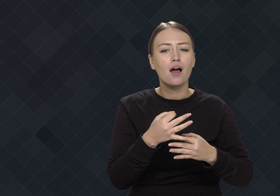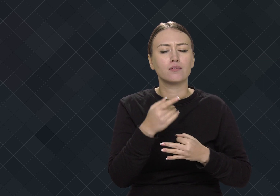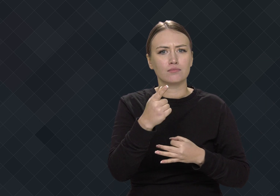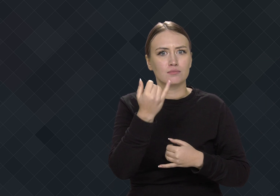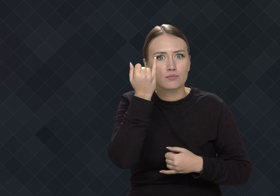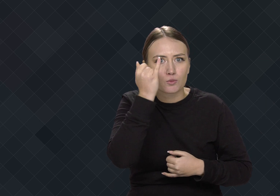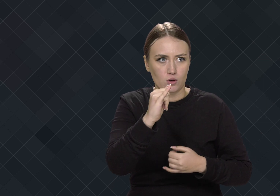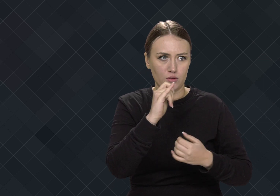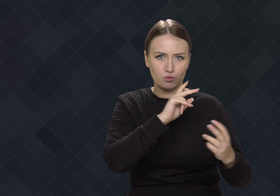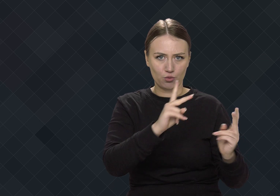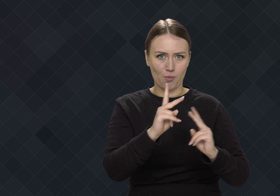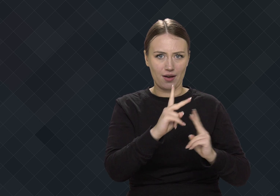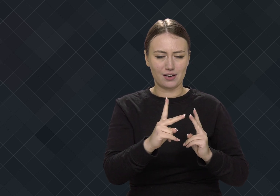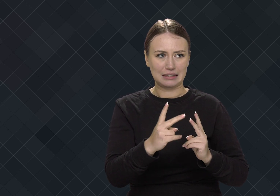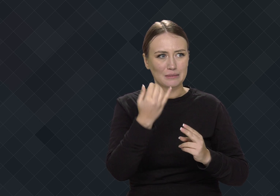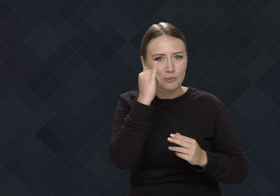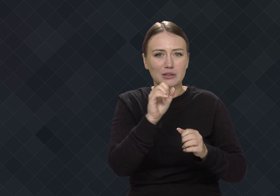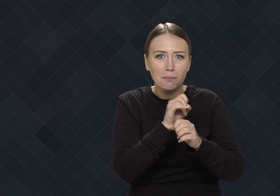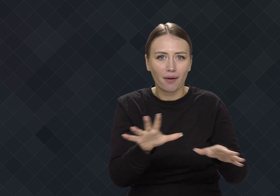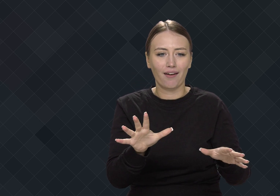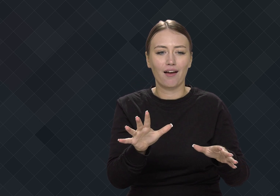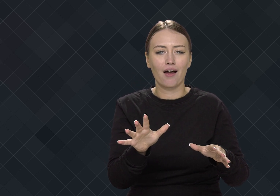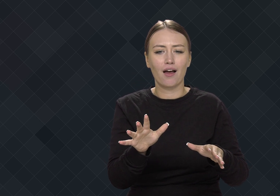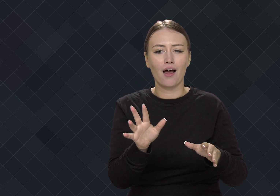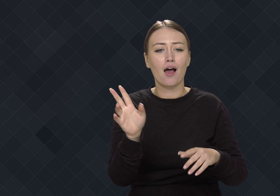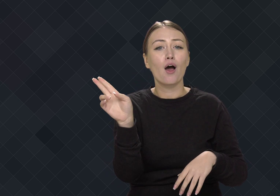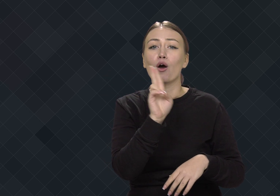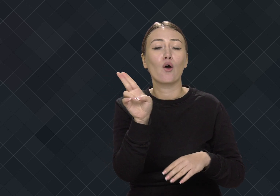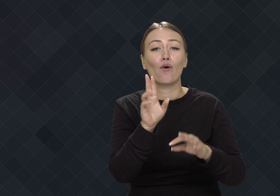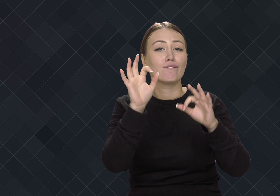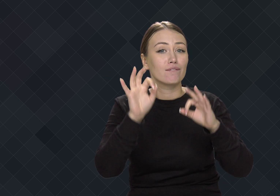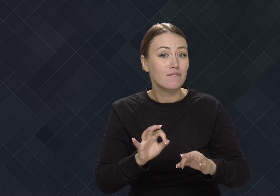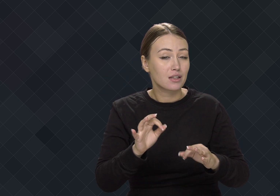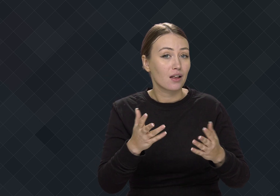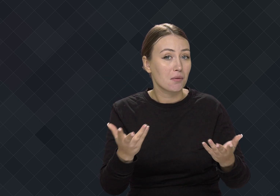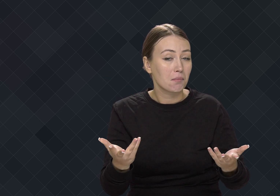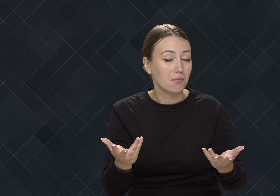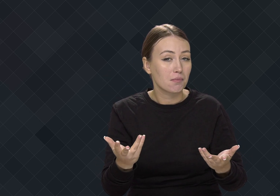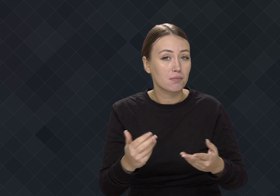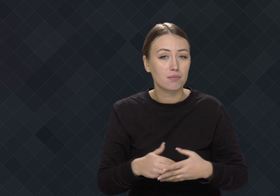makes a mistake in translation – would that be her fault?